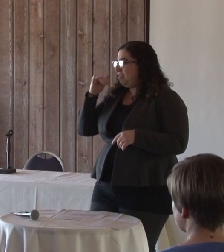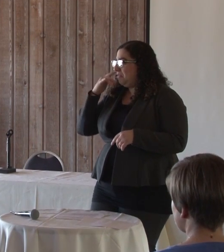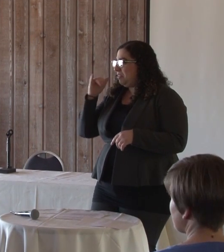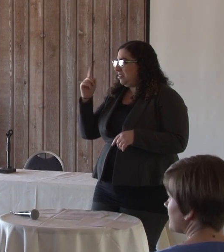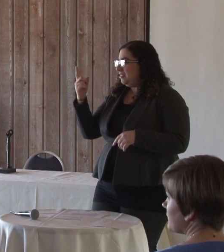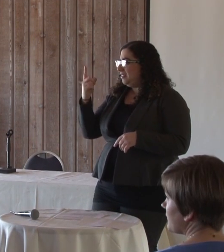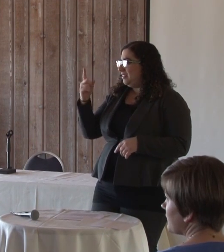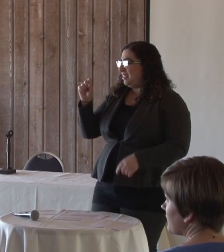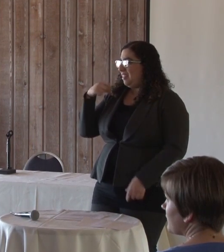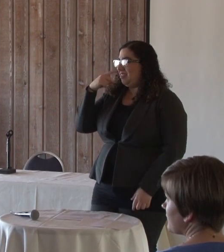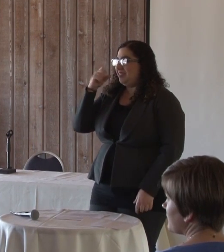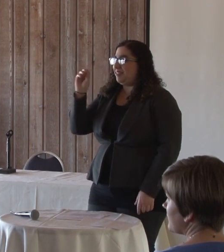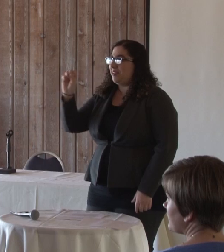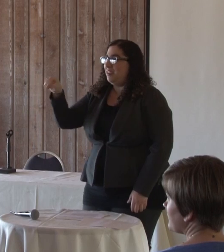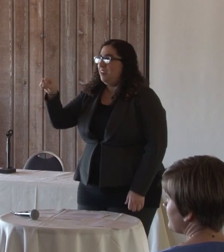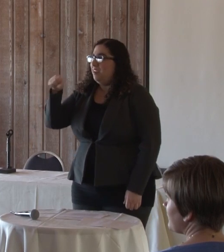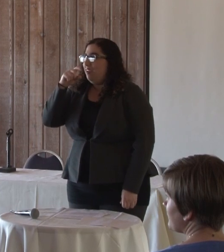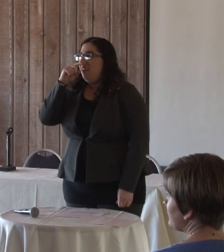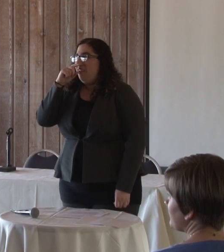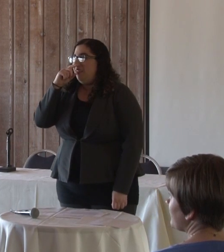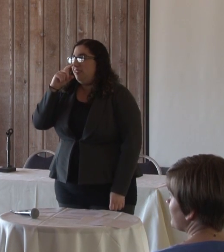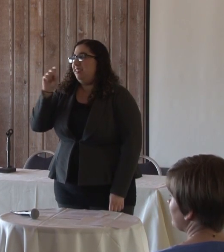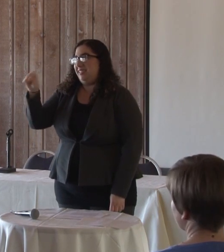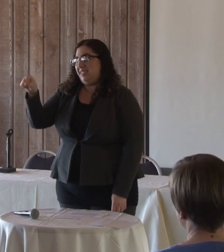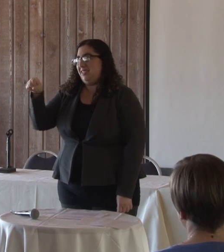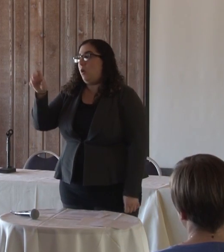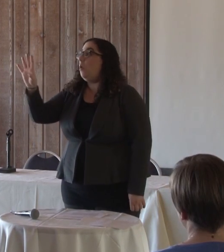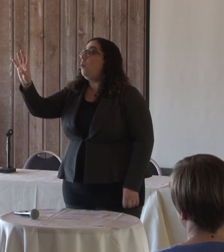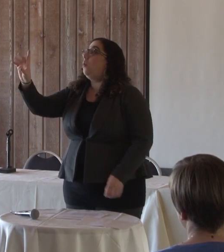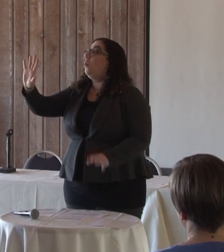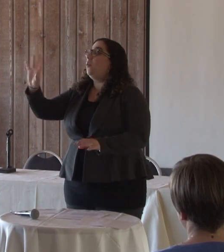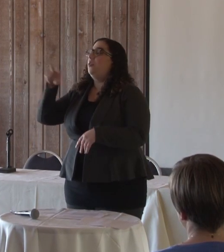So that was amazing. And where was that? Northern California Correct Yes